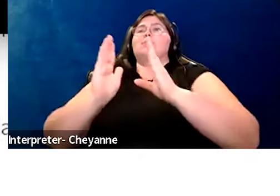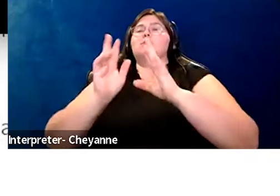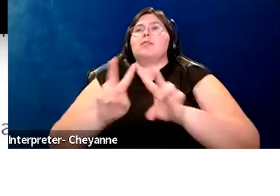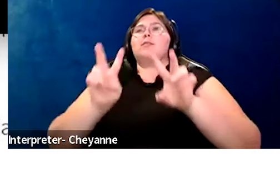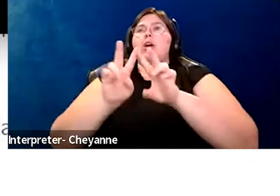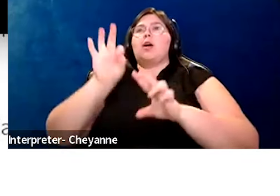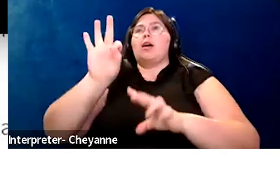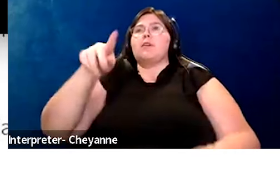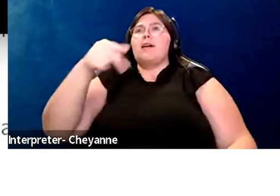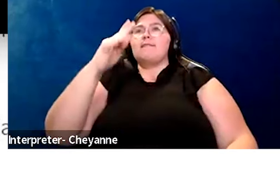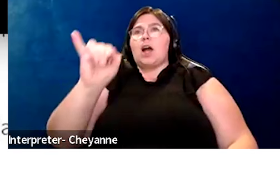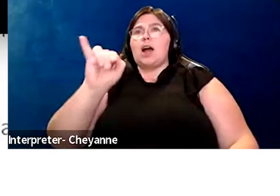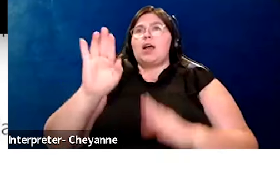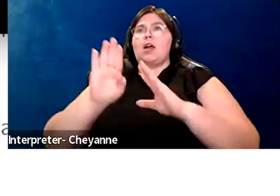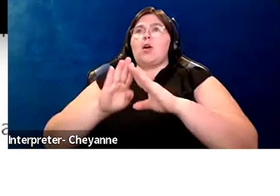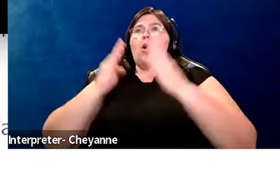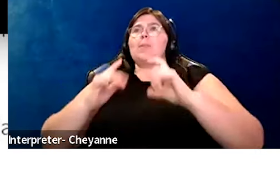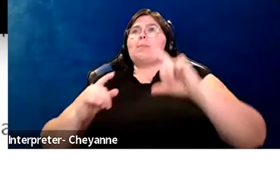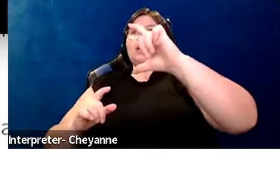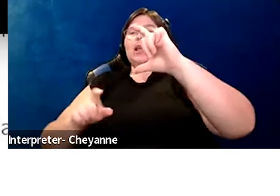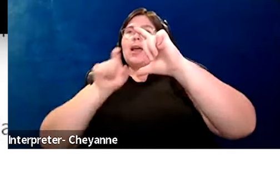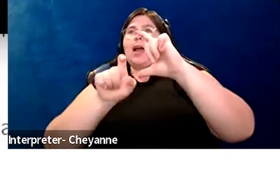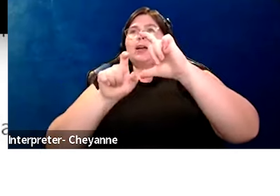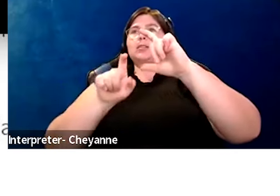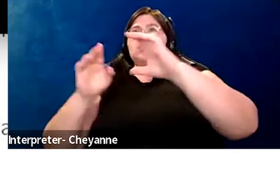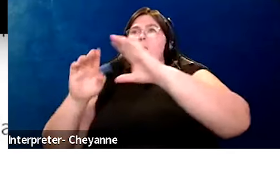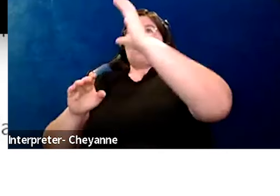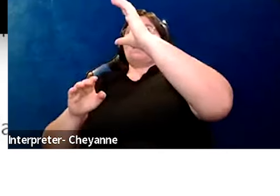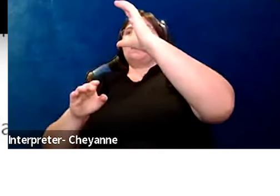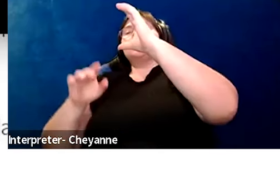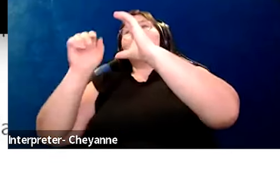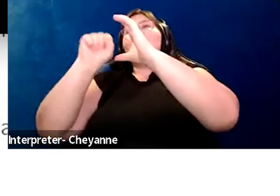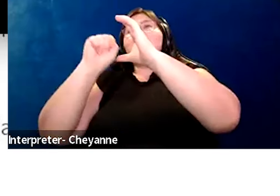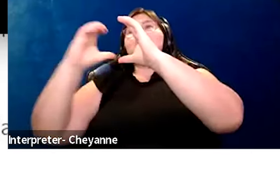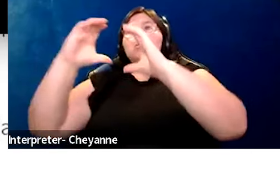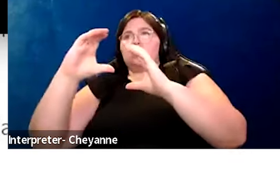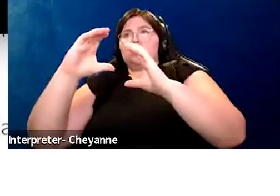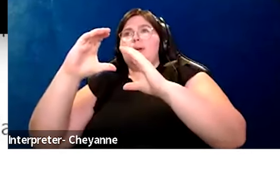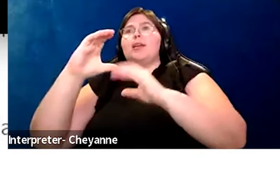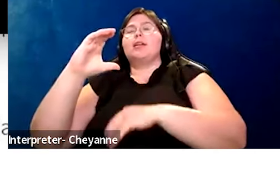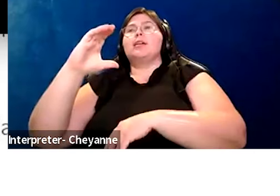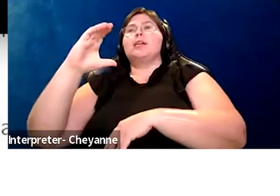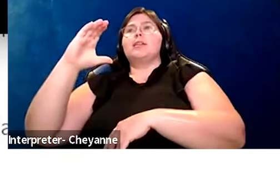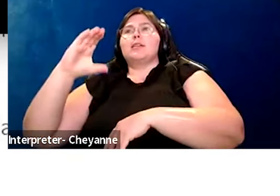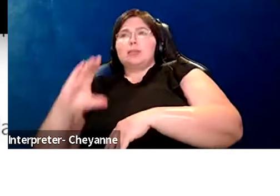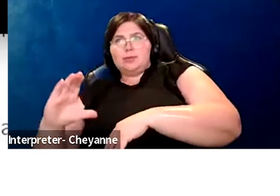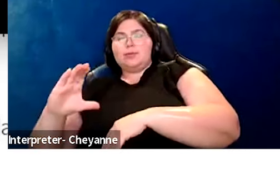open paren x raised to the open paren s close paren power close paren.